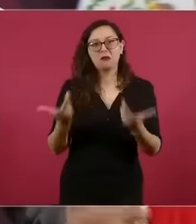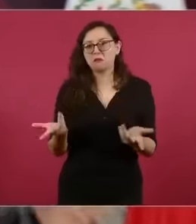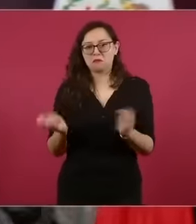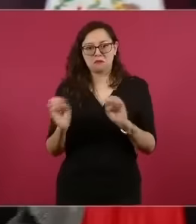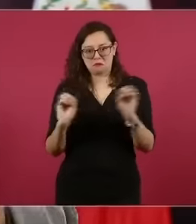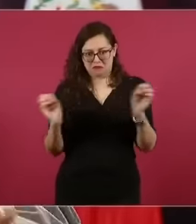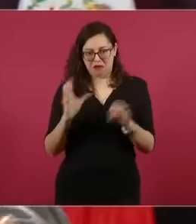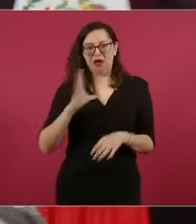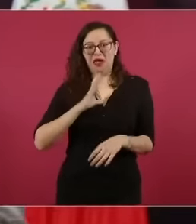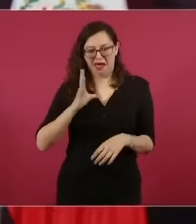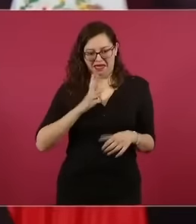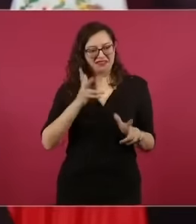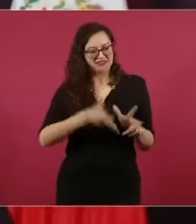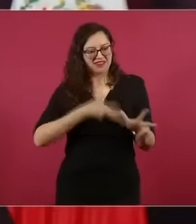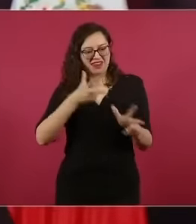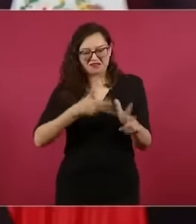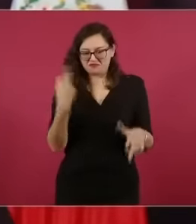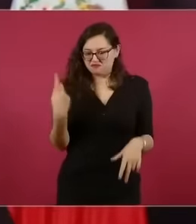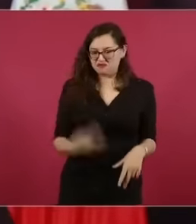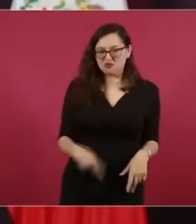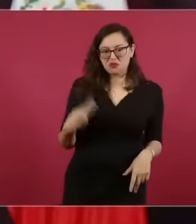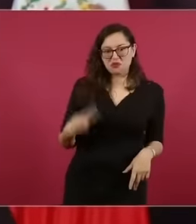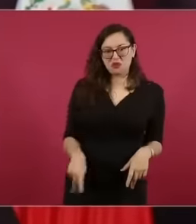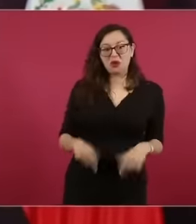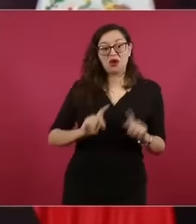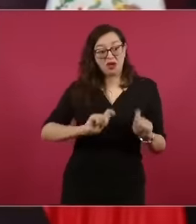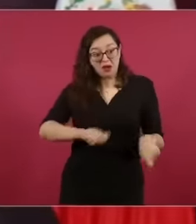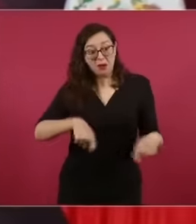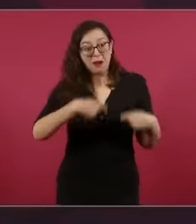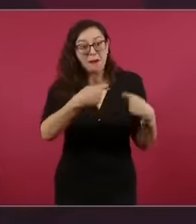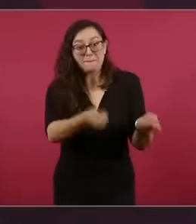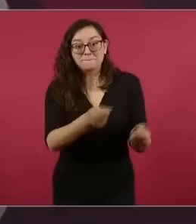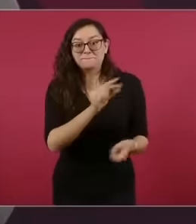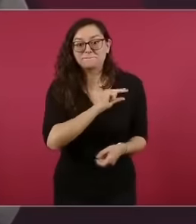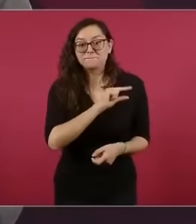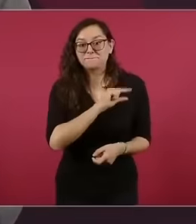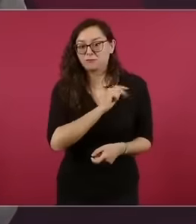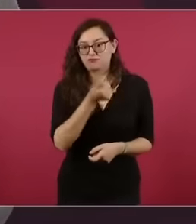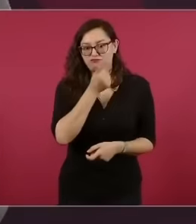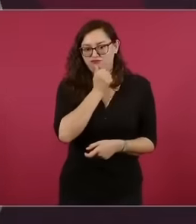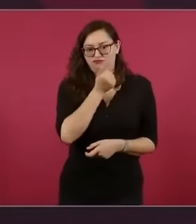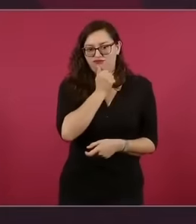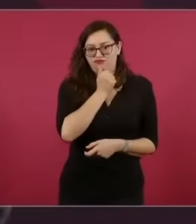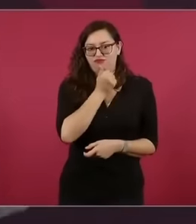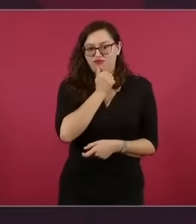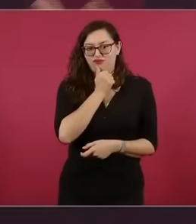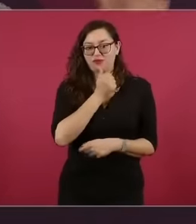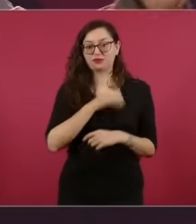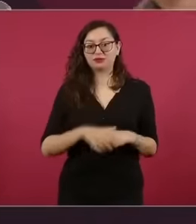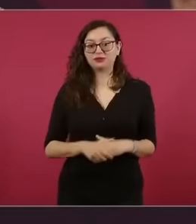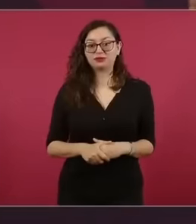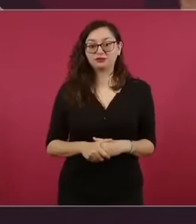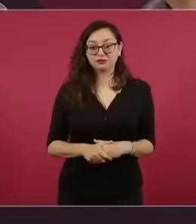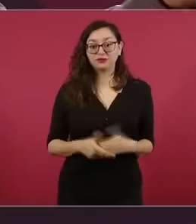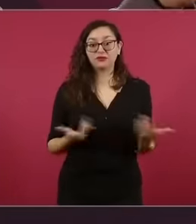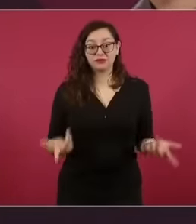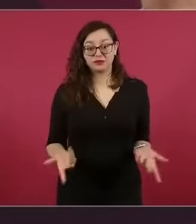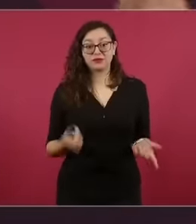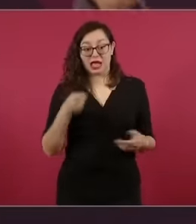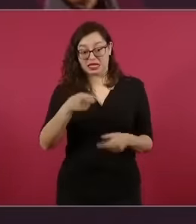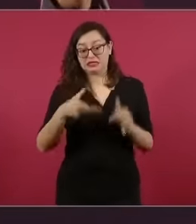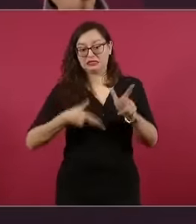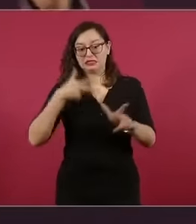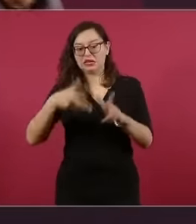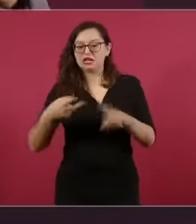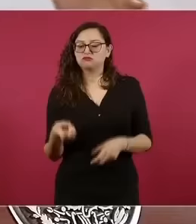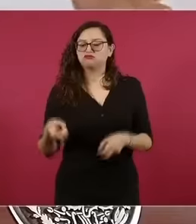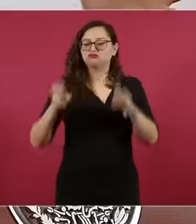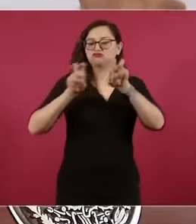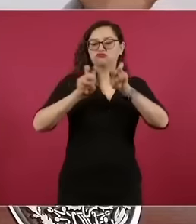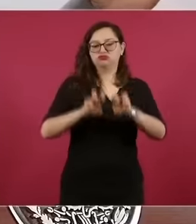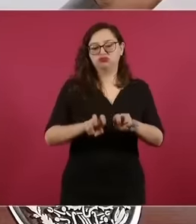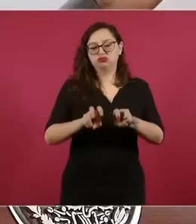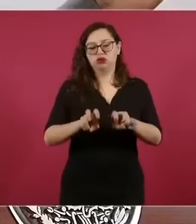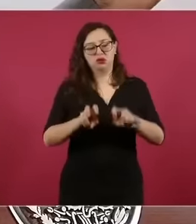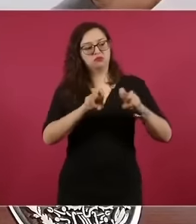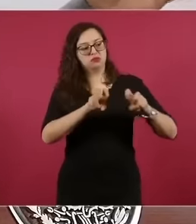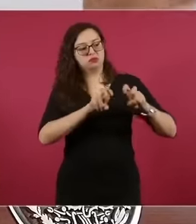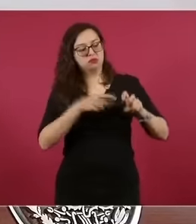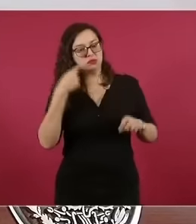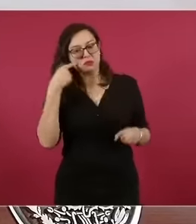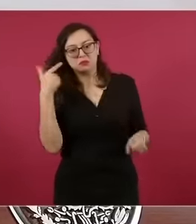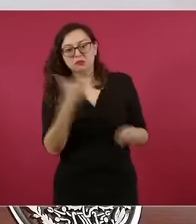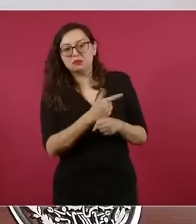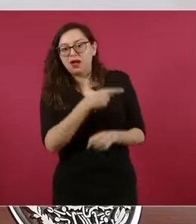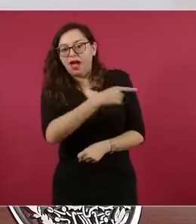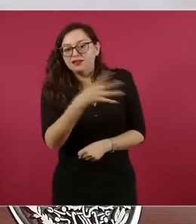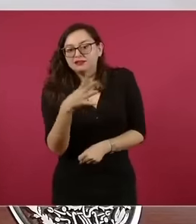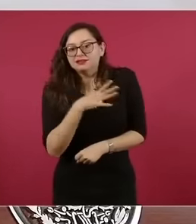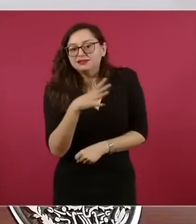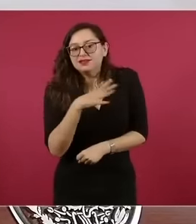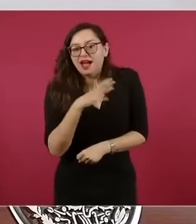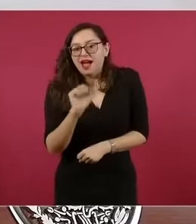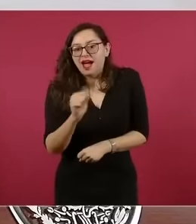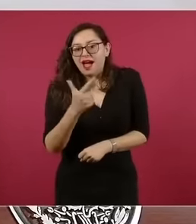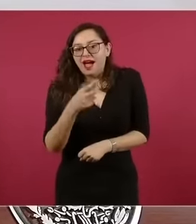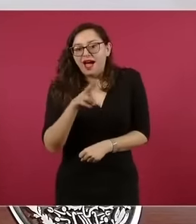eh in a car and Aguilar Camín goes and the intellectuals with him and then